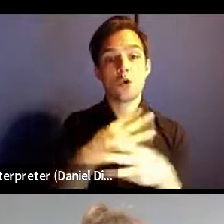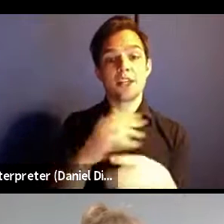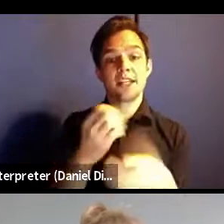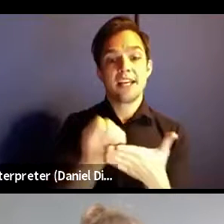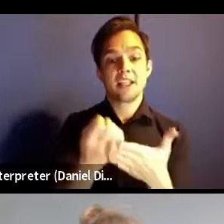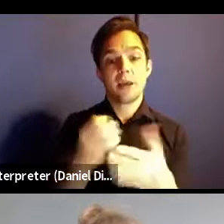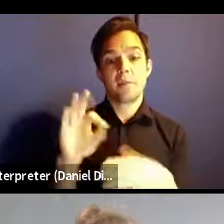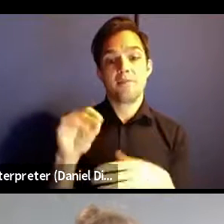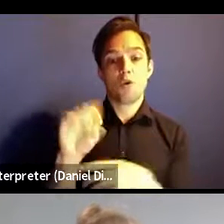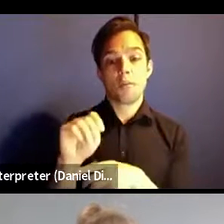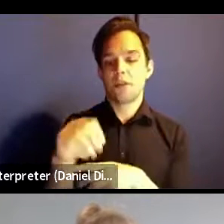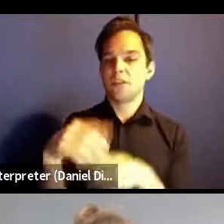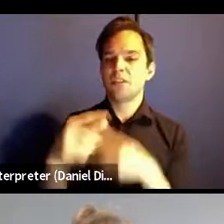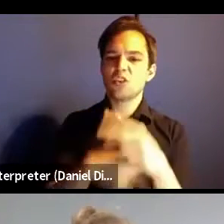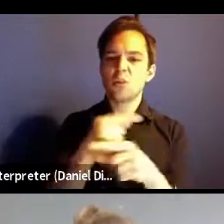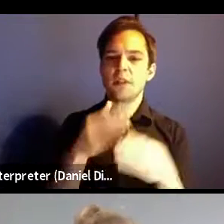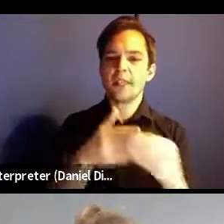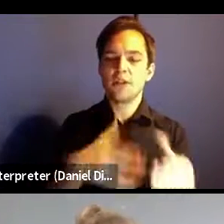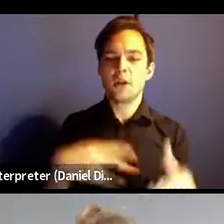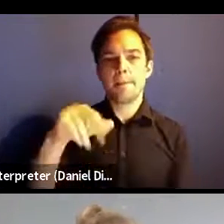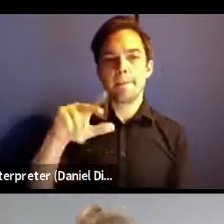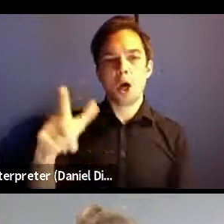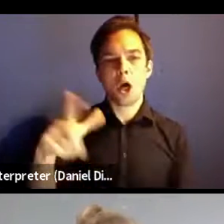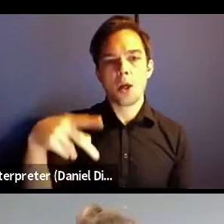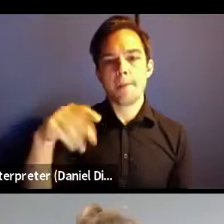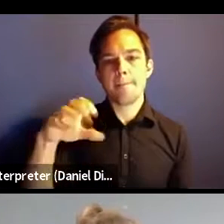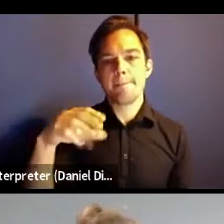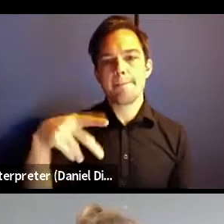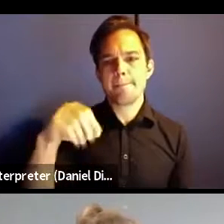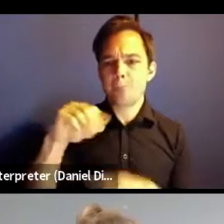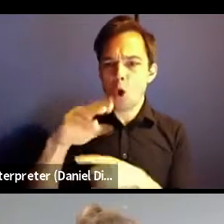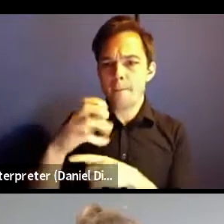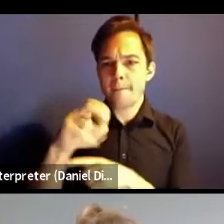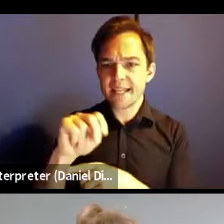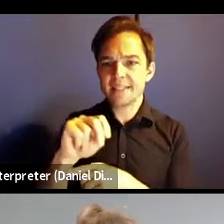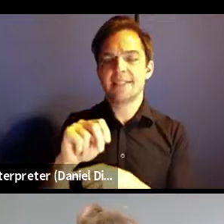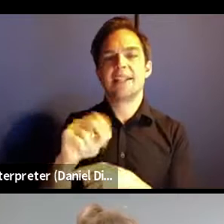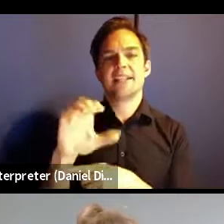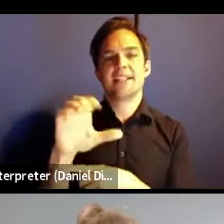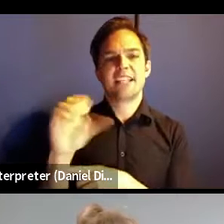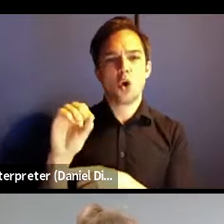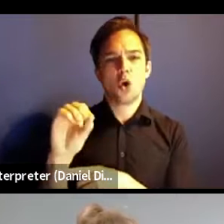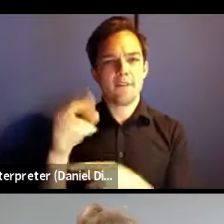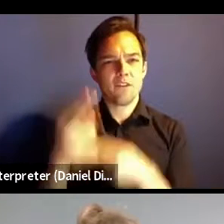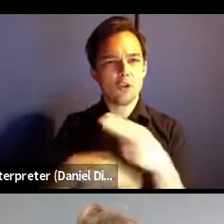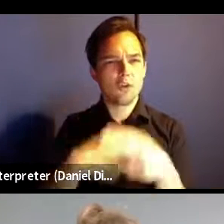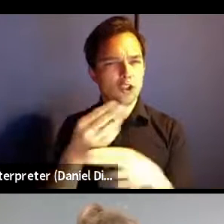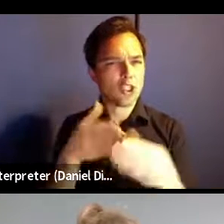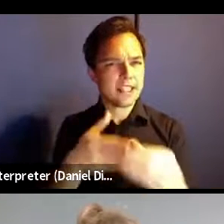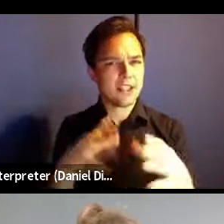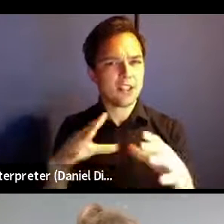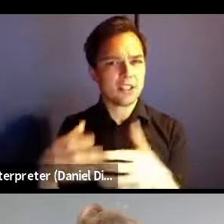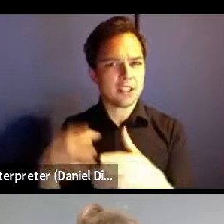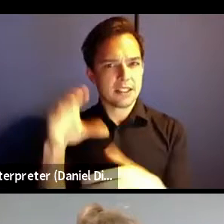with global leaders like Paul Pullman, formerly the CEO of Unilever, but we've seen a lot of other leadership from CEOs